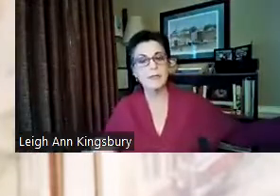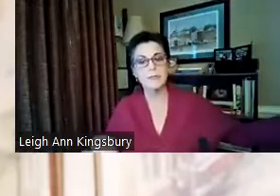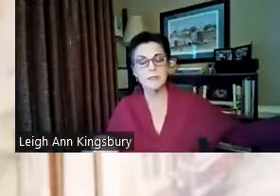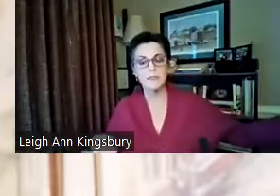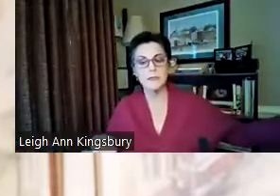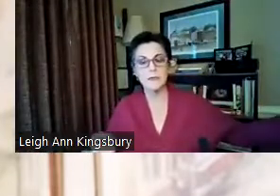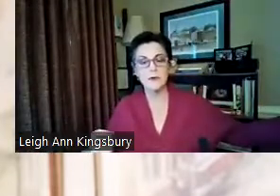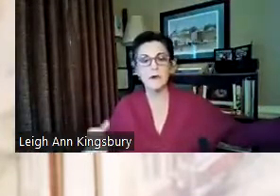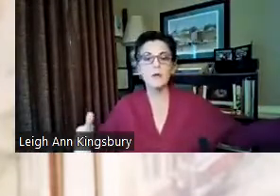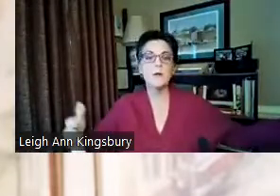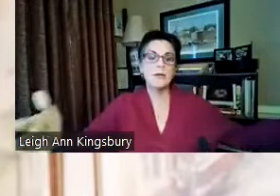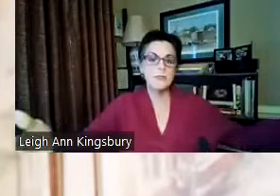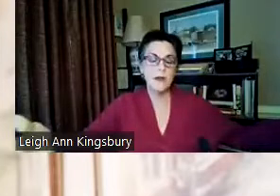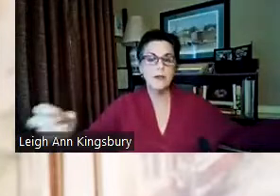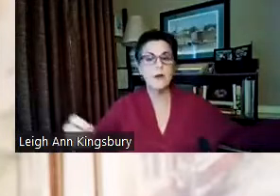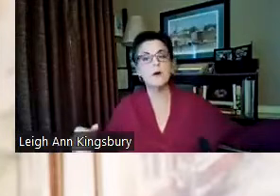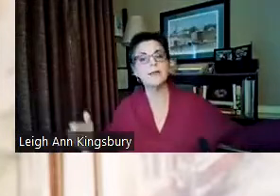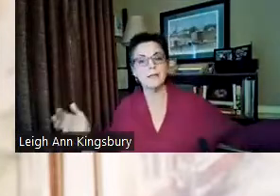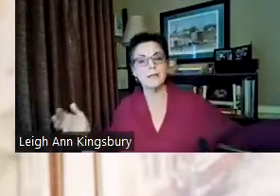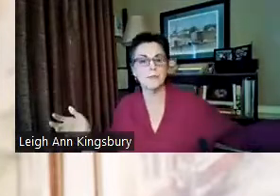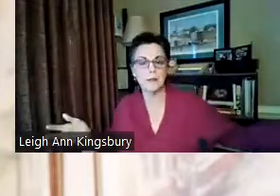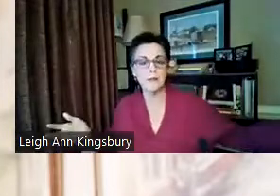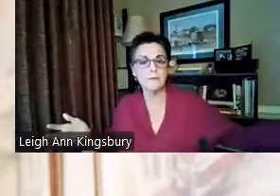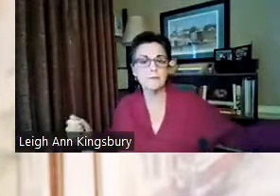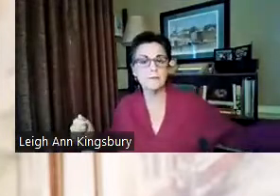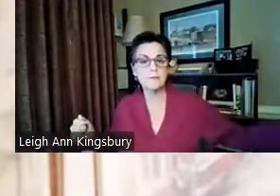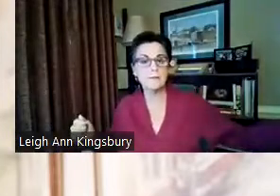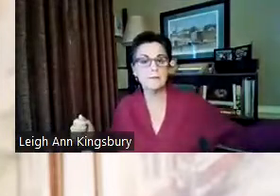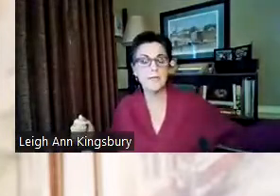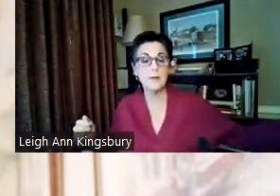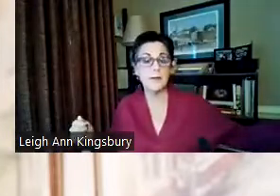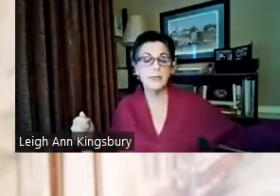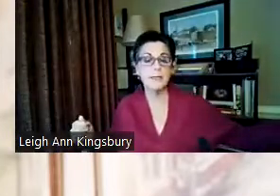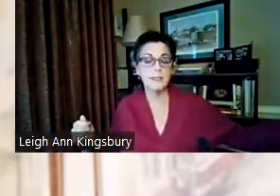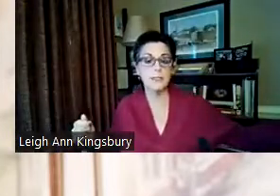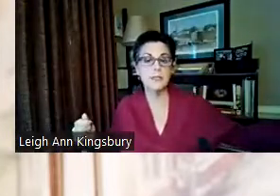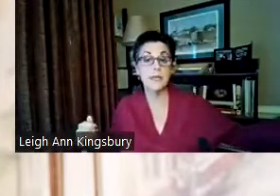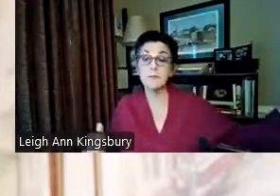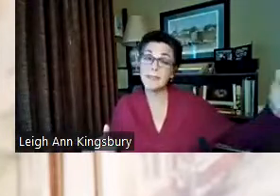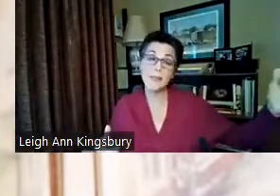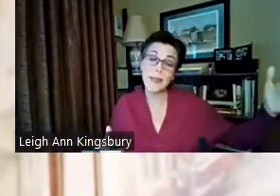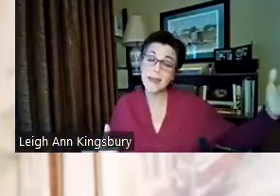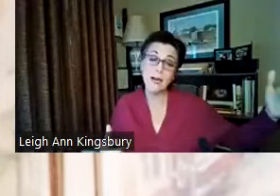decision, or I want my best friend or I want my significant other to help me make that decision. But they may not be